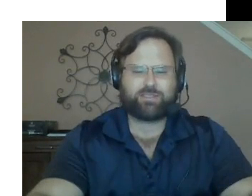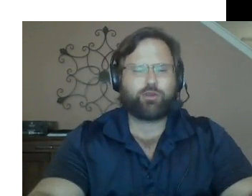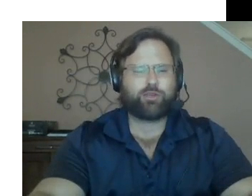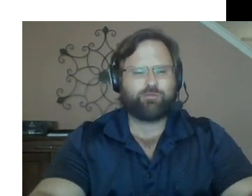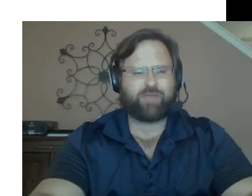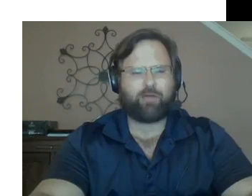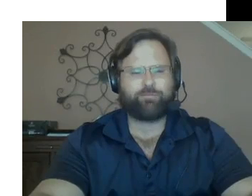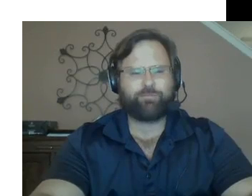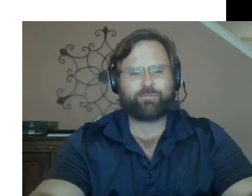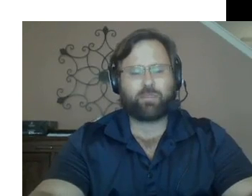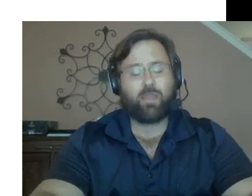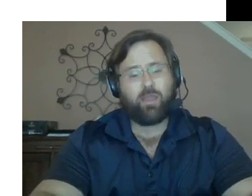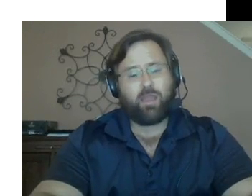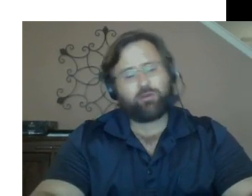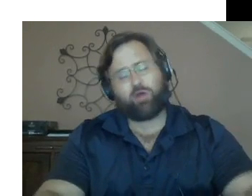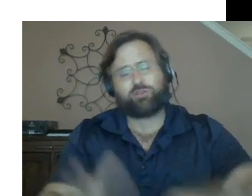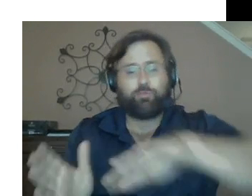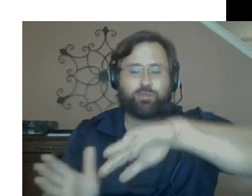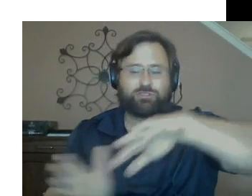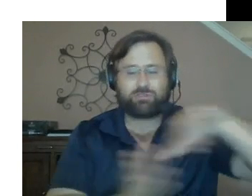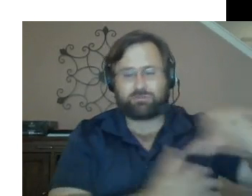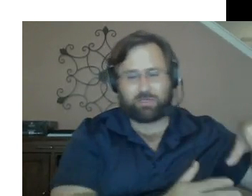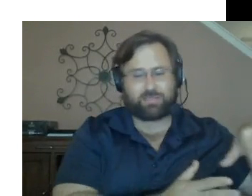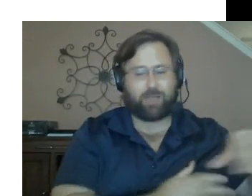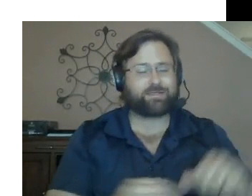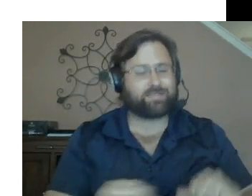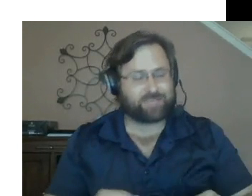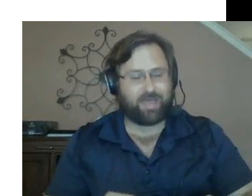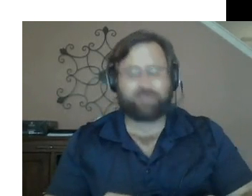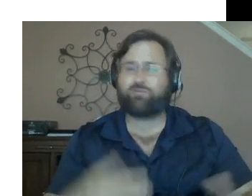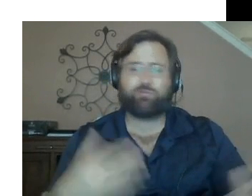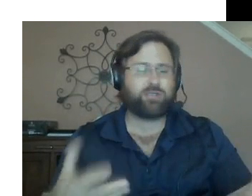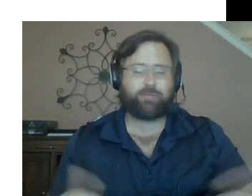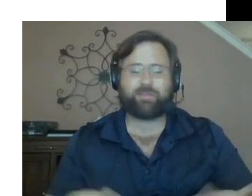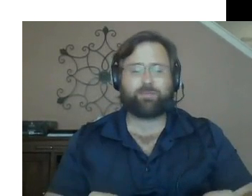then you're going to move down you can also push a topic to the side so if you've been talking about something